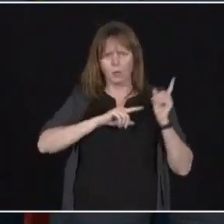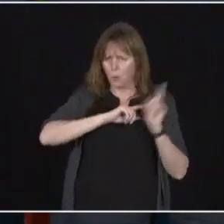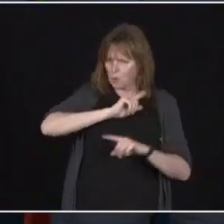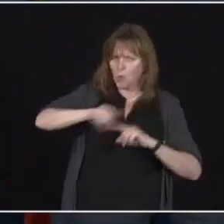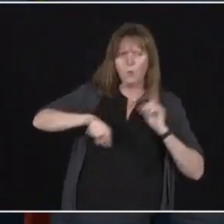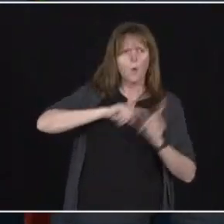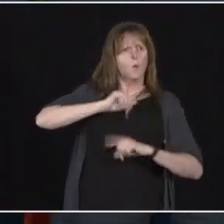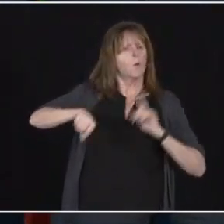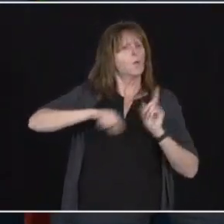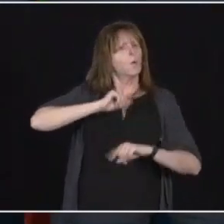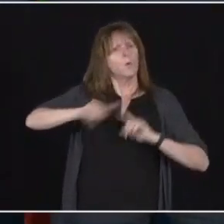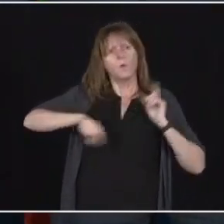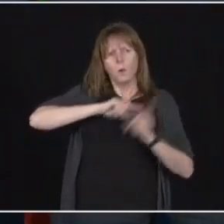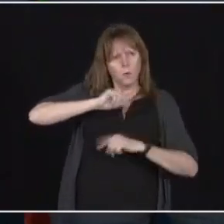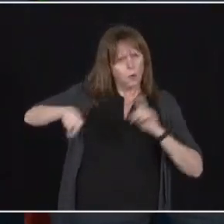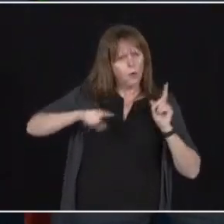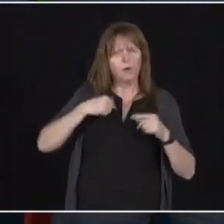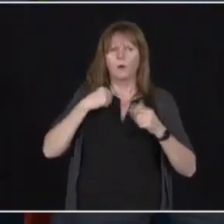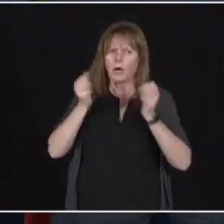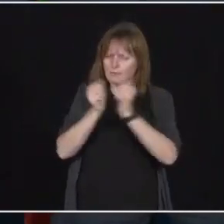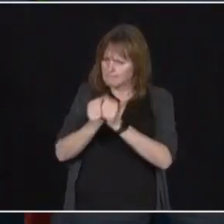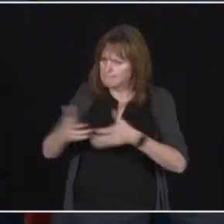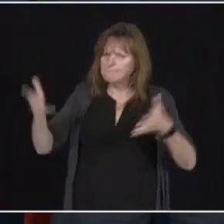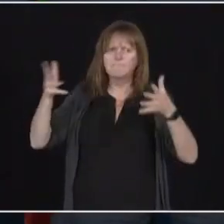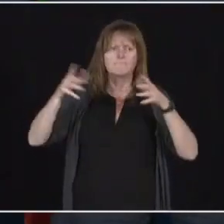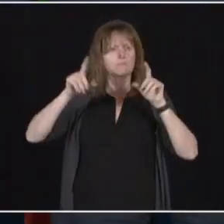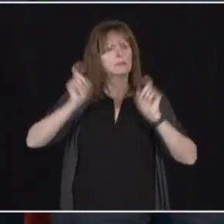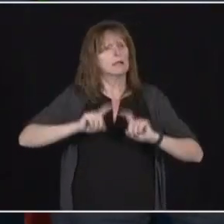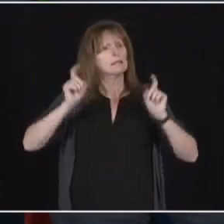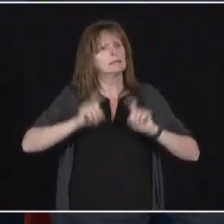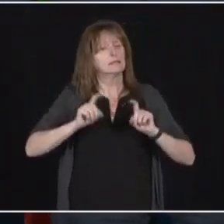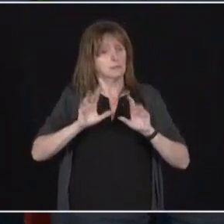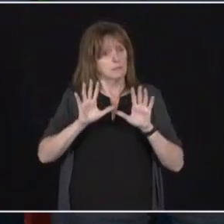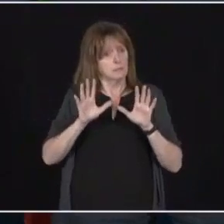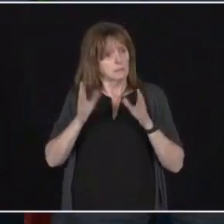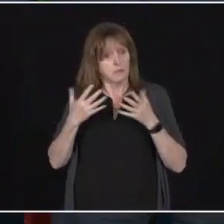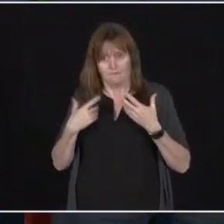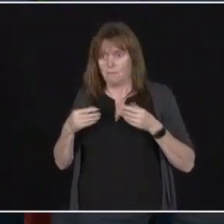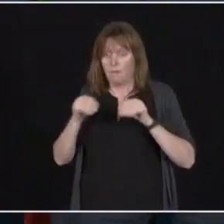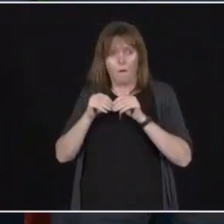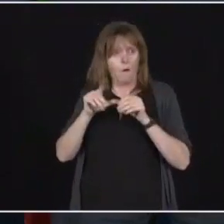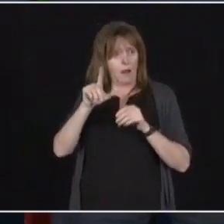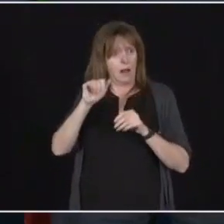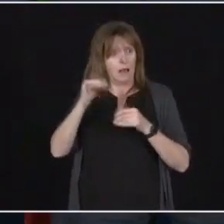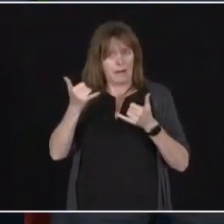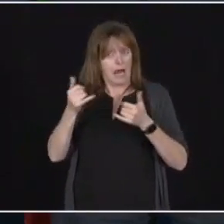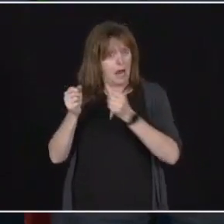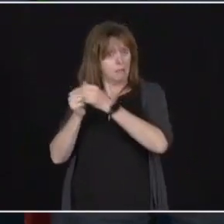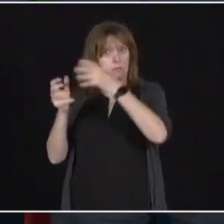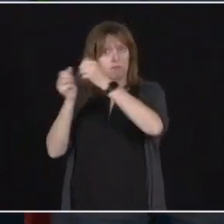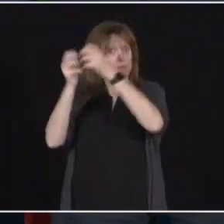weeks. So, people are stepping up to the challenge and we are test -- stepping up our number of testing